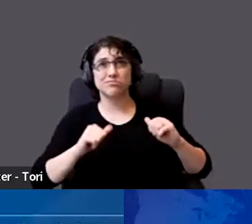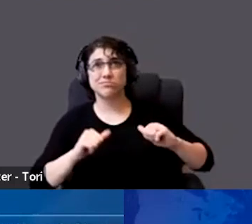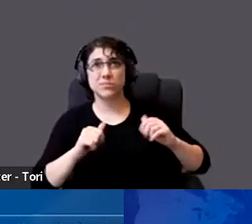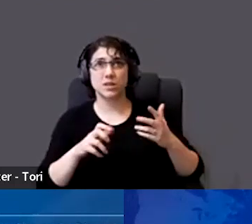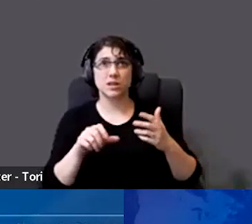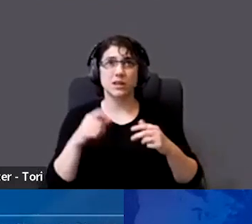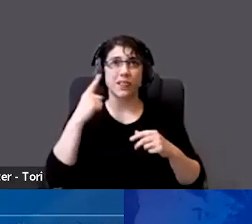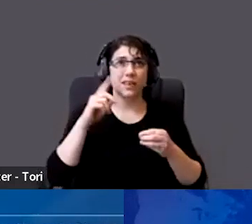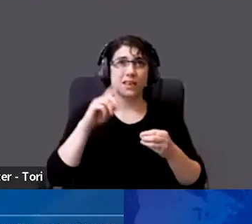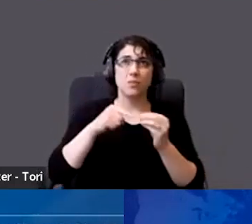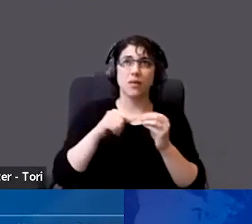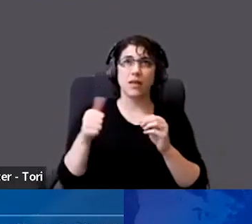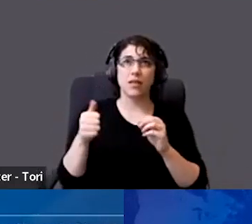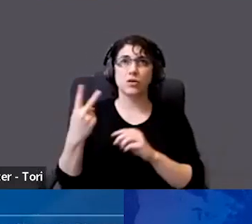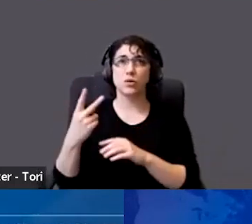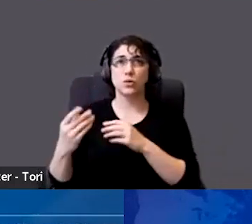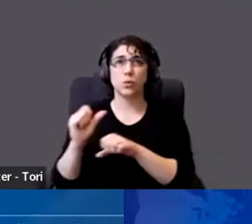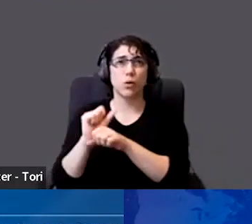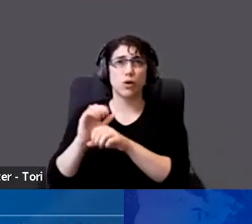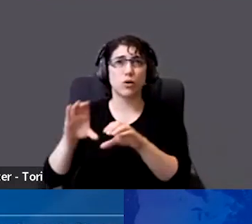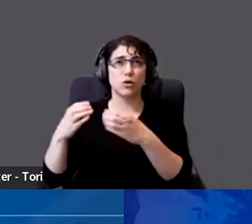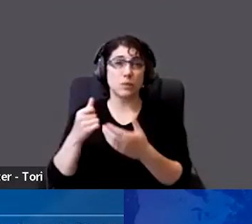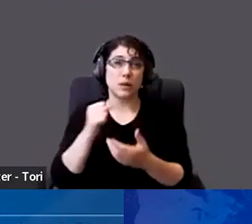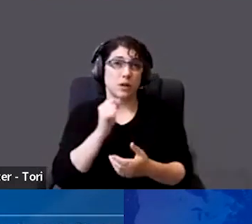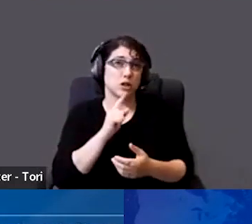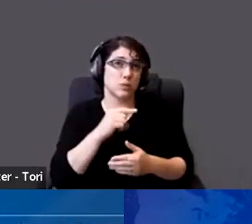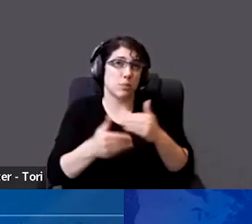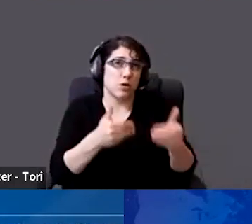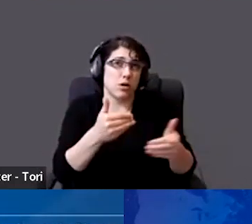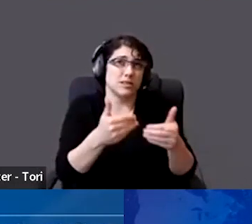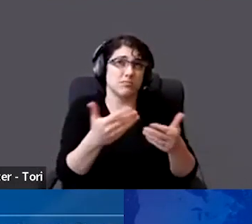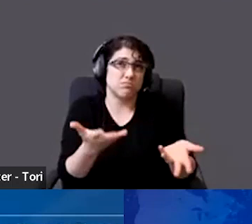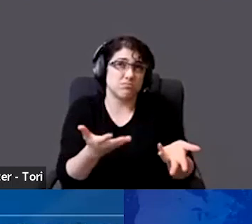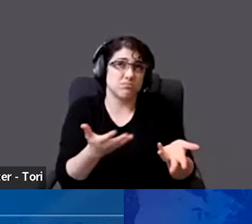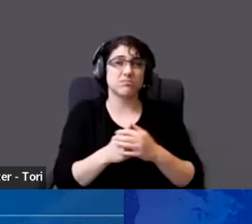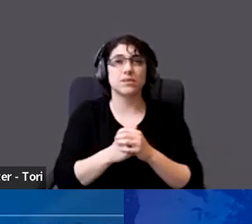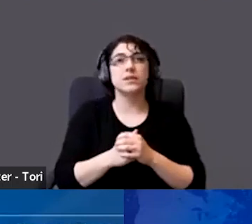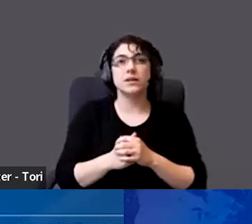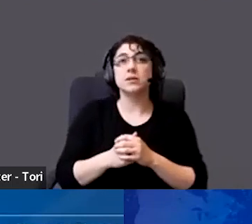I'm not sure about the process. That's an interesting and good question.